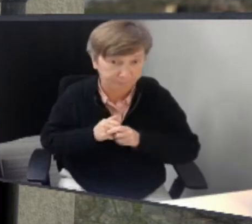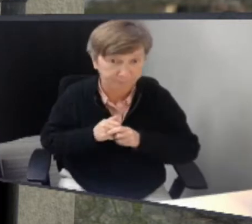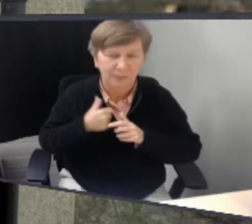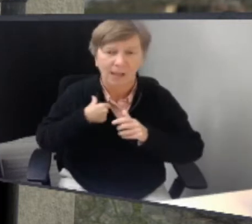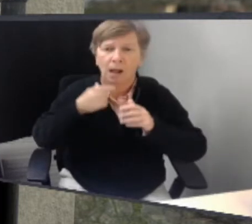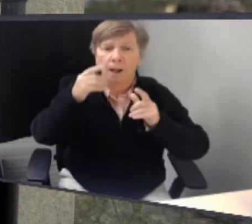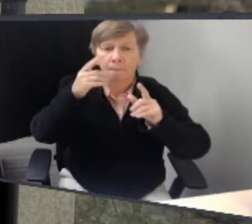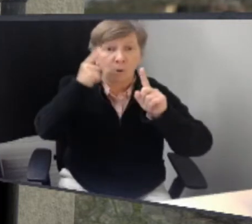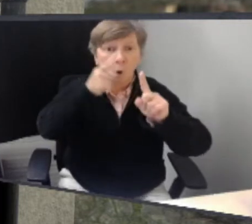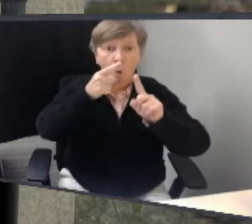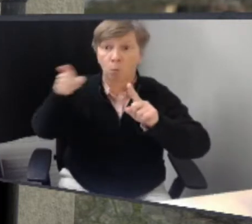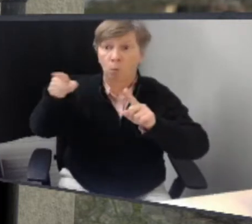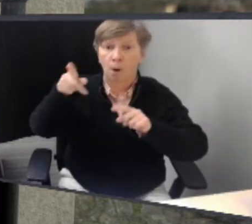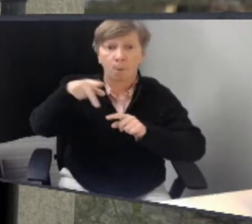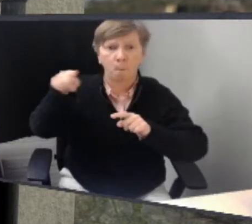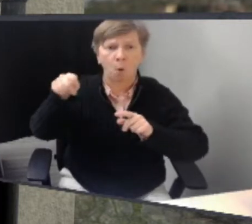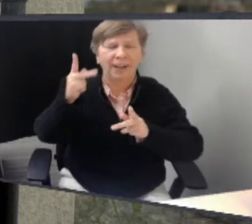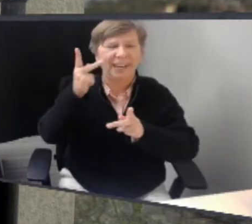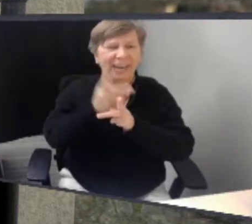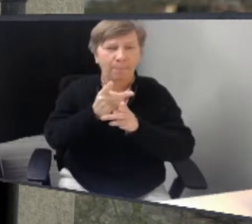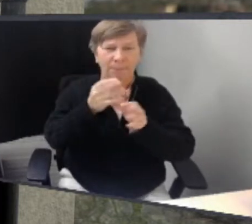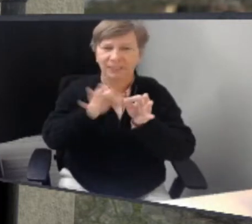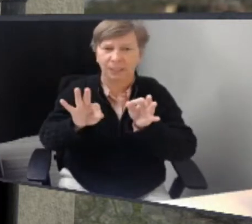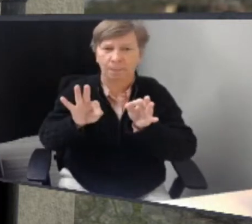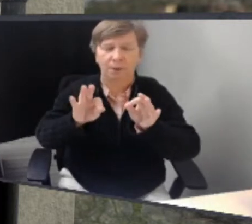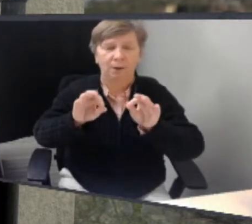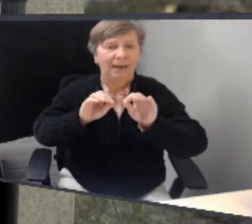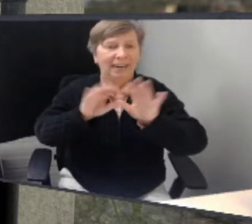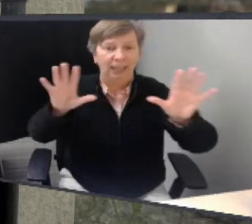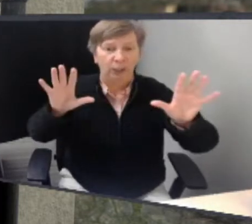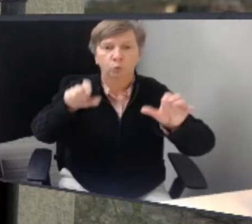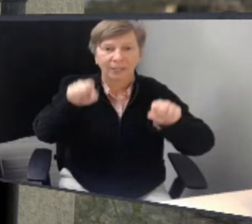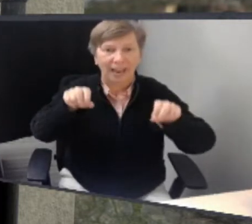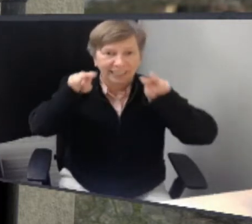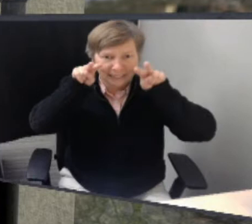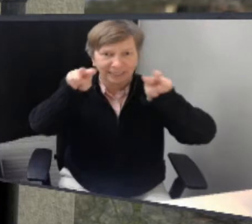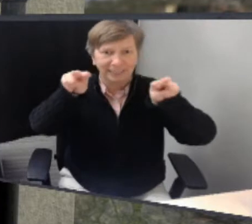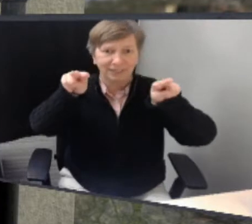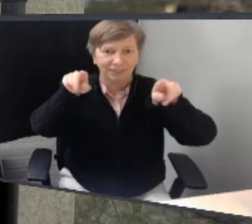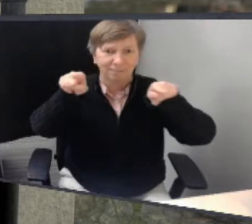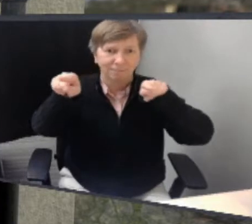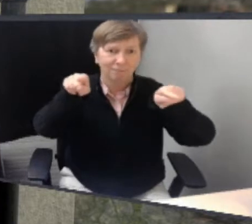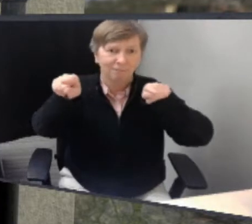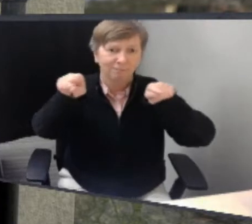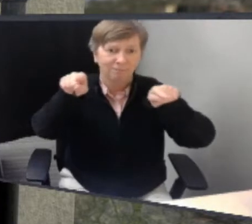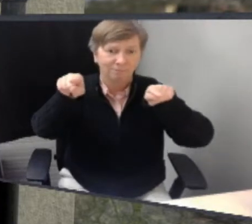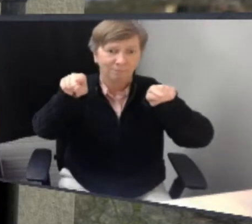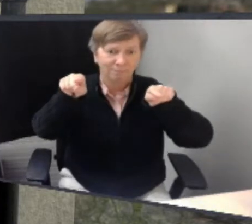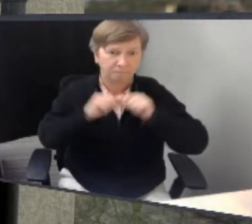to give my contact information to you if you would like. Again, the PowerPoint should also be very